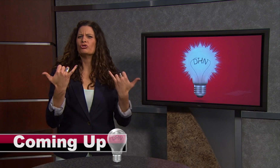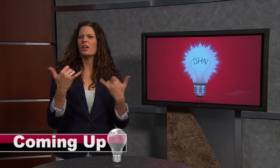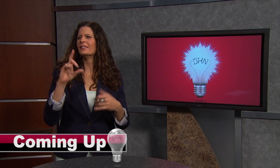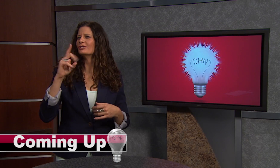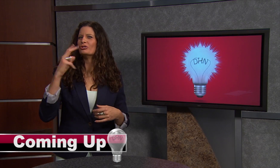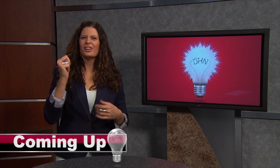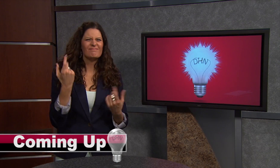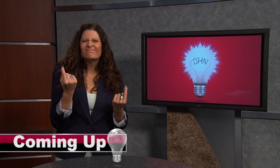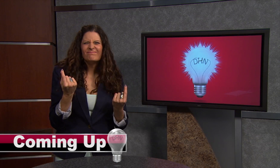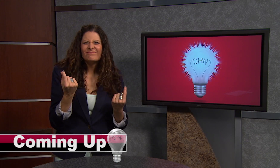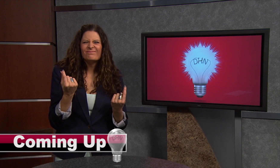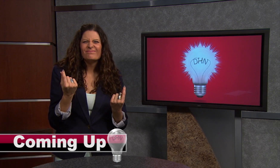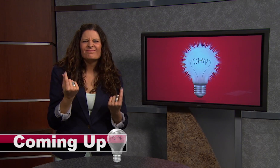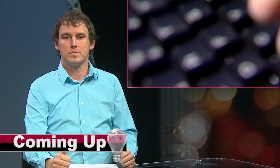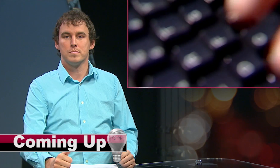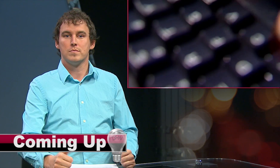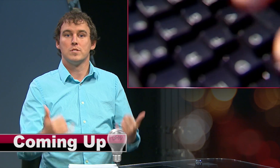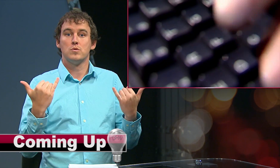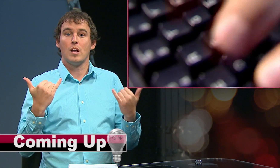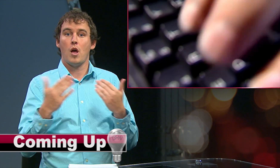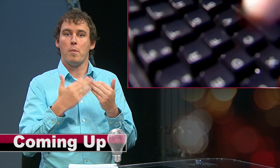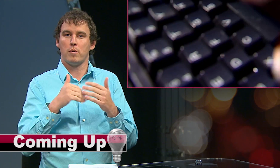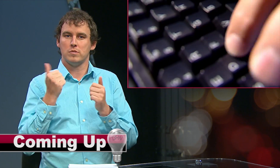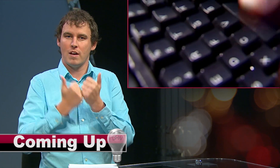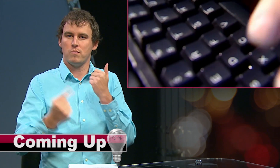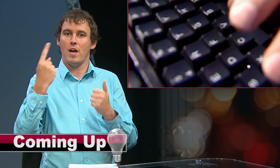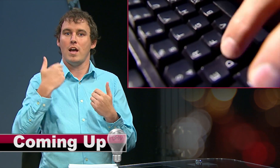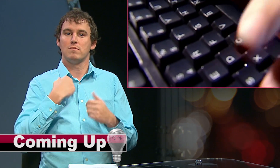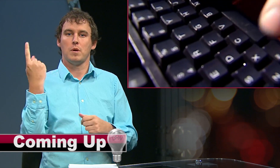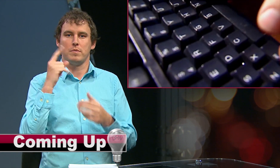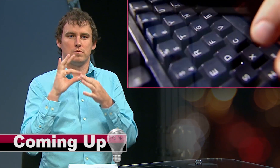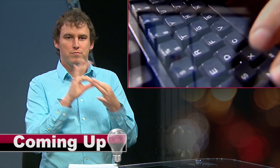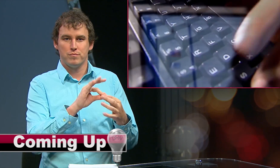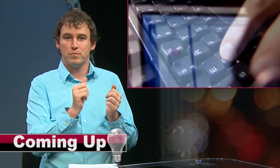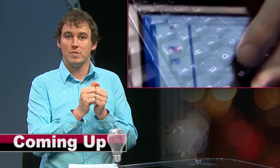COMING UP ON DHN NOW-A-DAYS MOST EVERYONE HAS SOME SORT OF